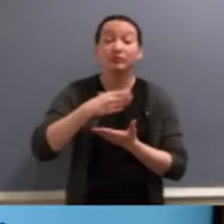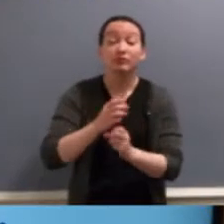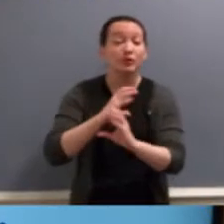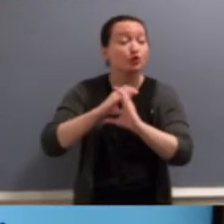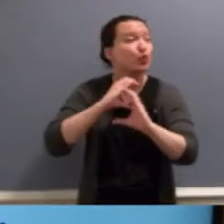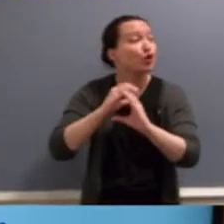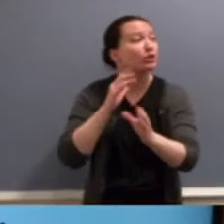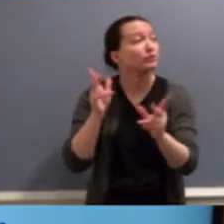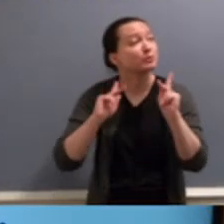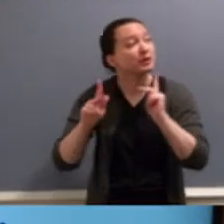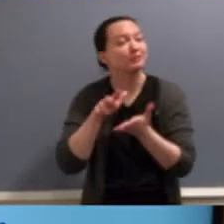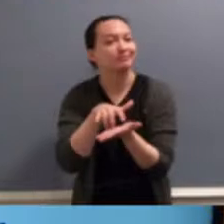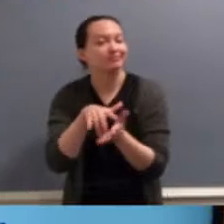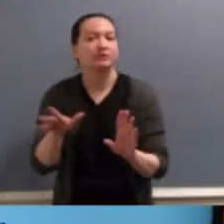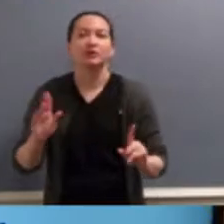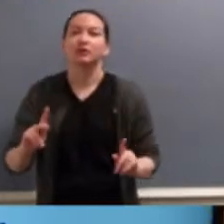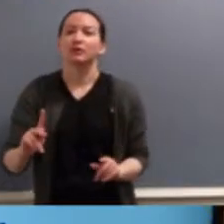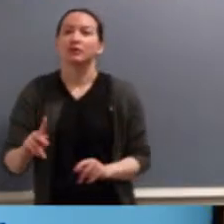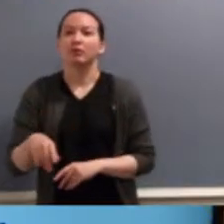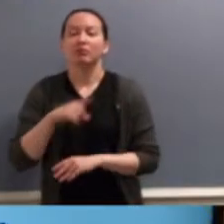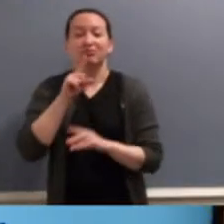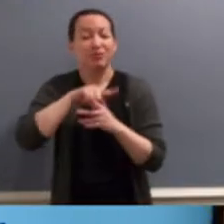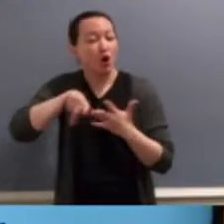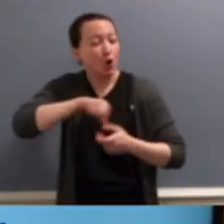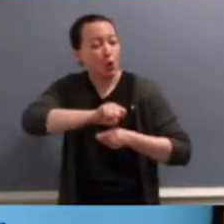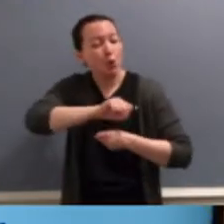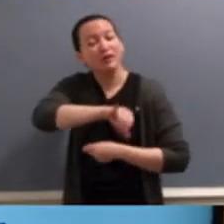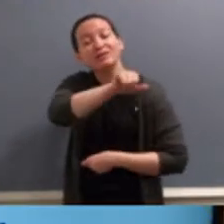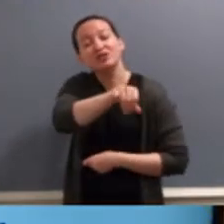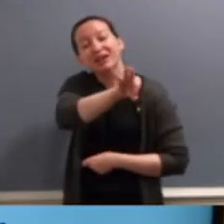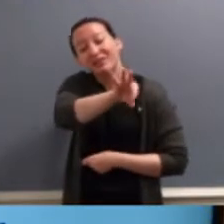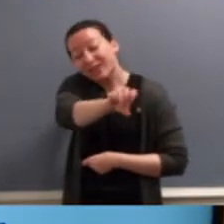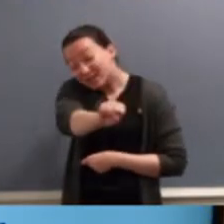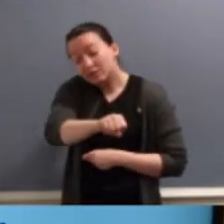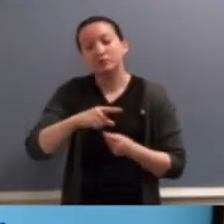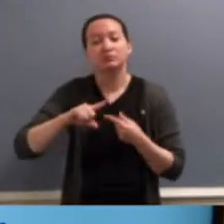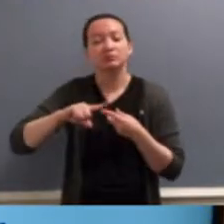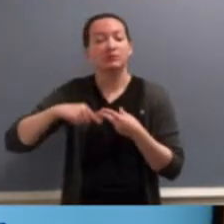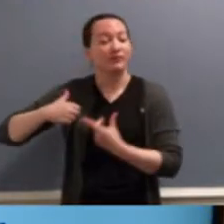populations it includes all the work of Job and Family Services veterans services